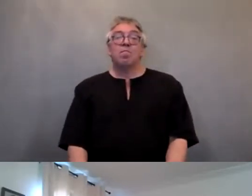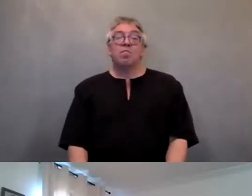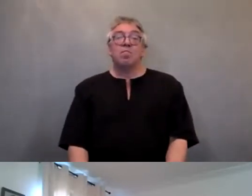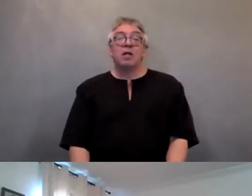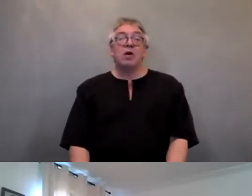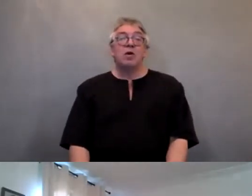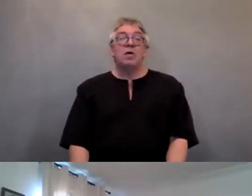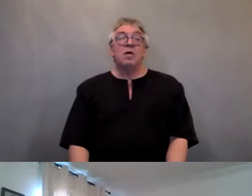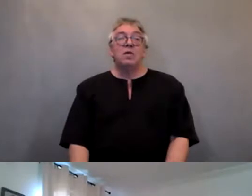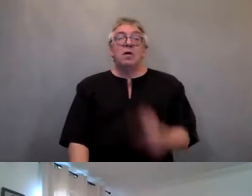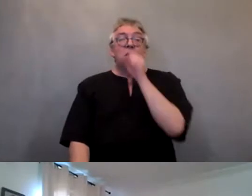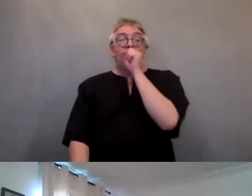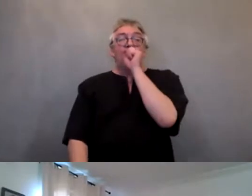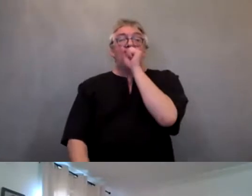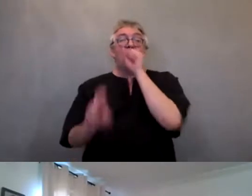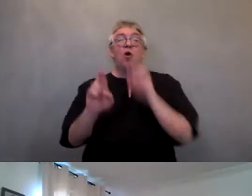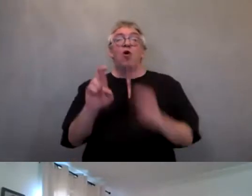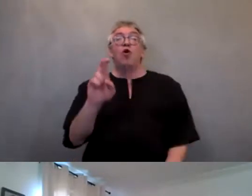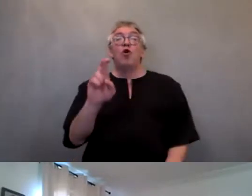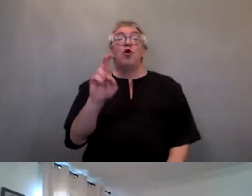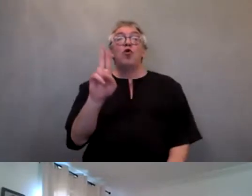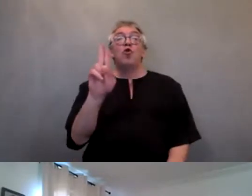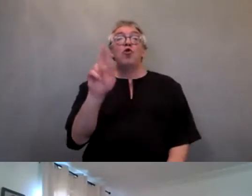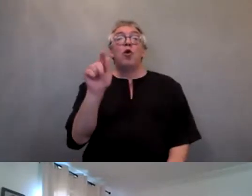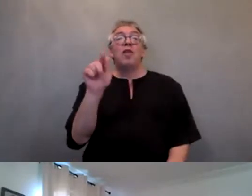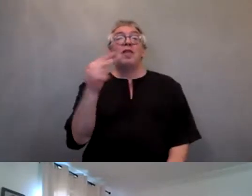clear answer for this question. >> RUTH WARICK: Can I jump in